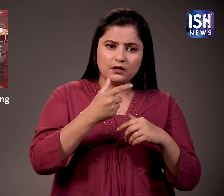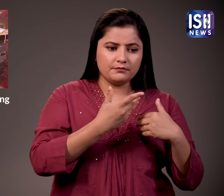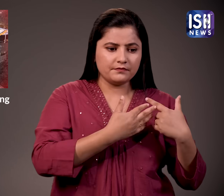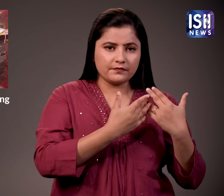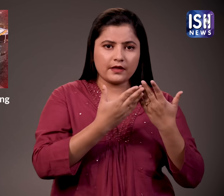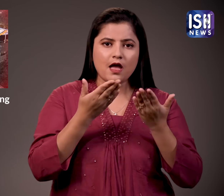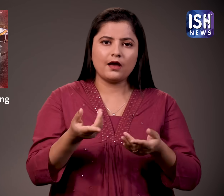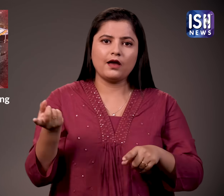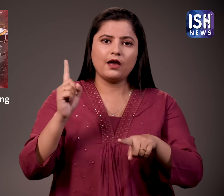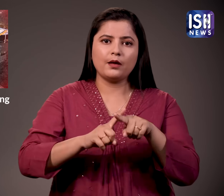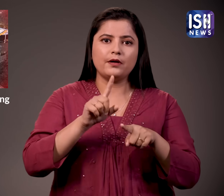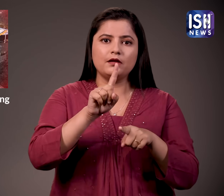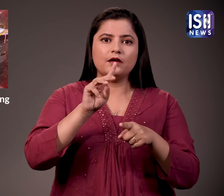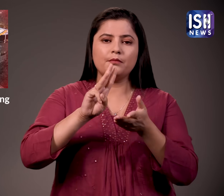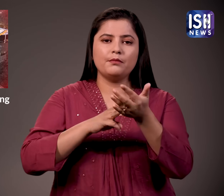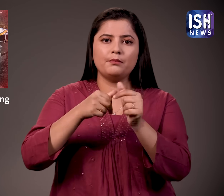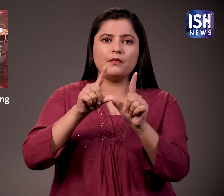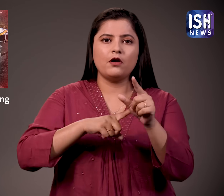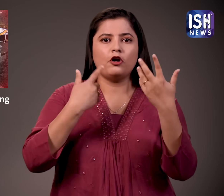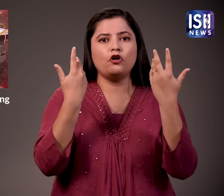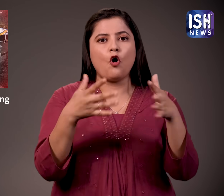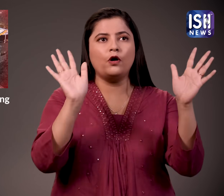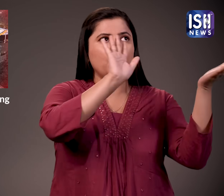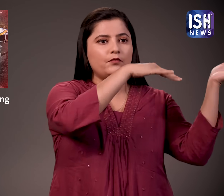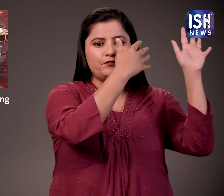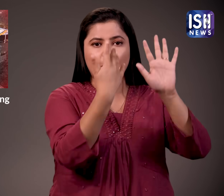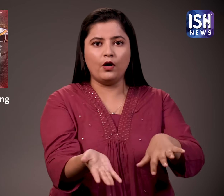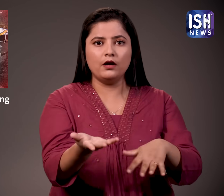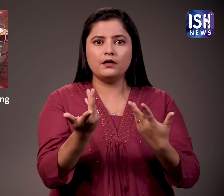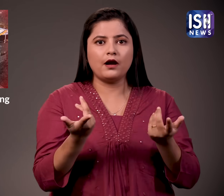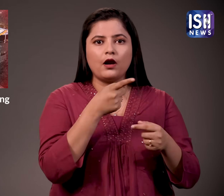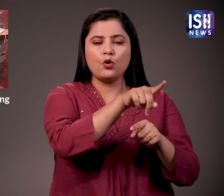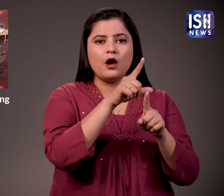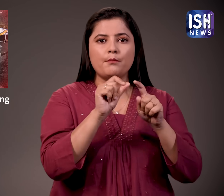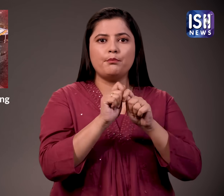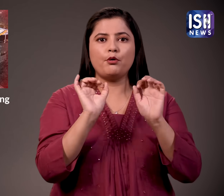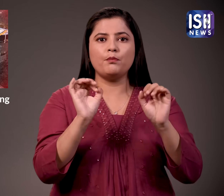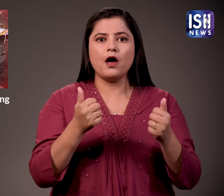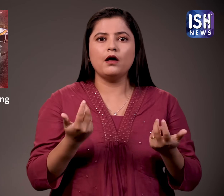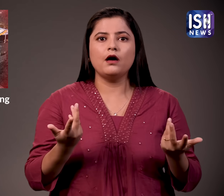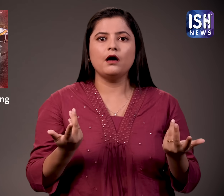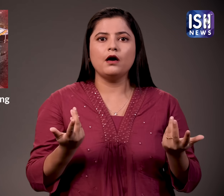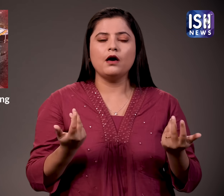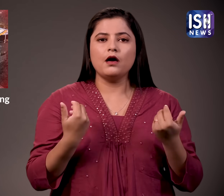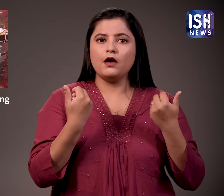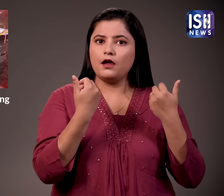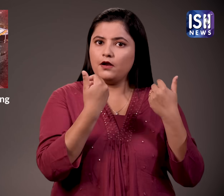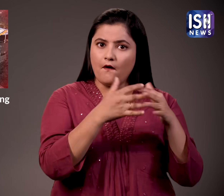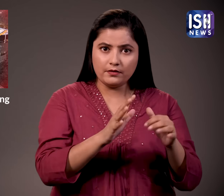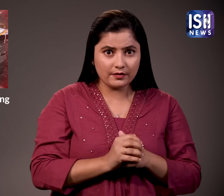Unfortunately, the railway police did not take timely action and the billboard fell on 13th May 2024